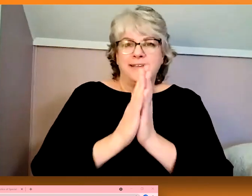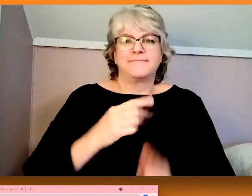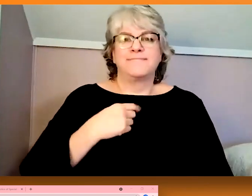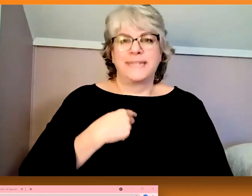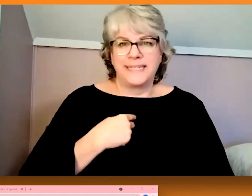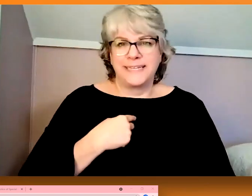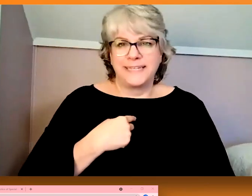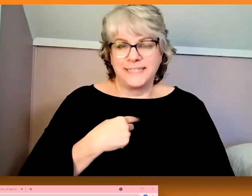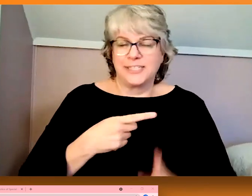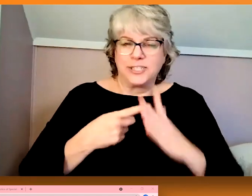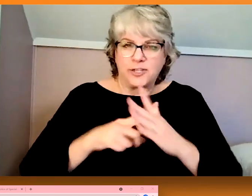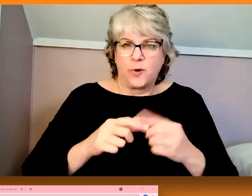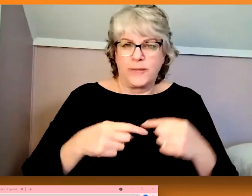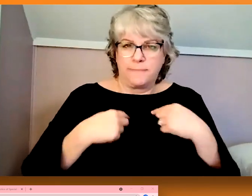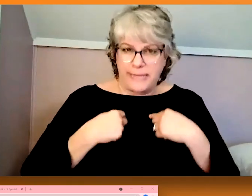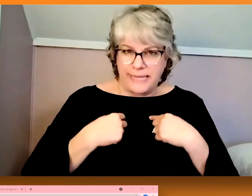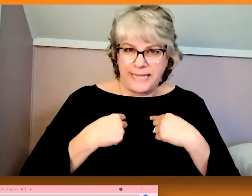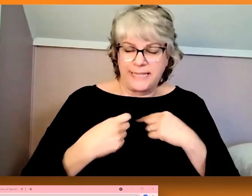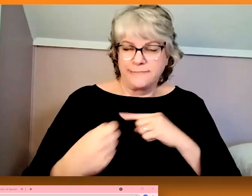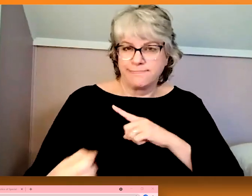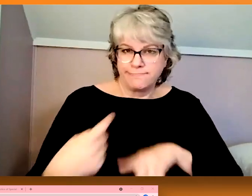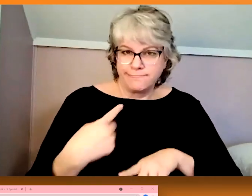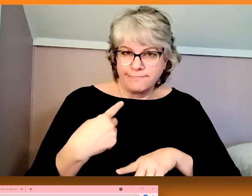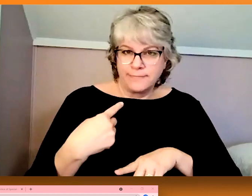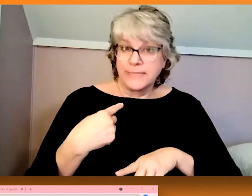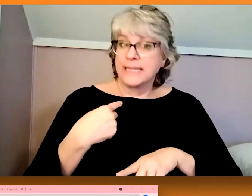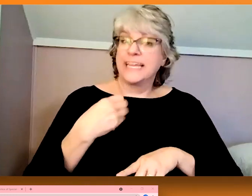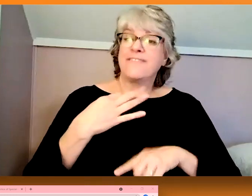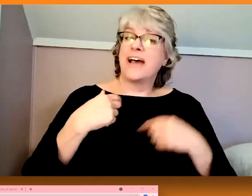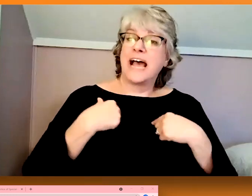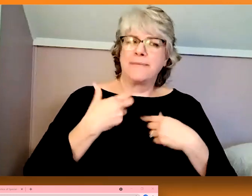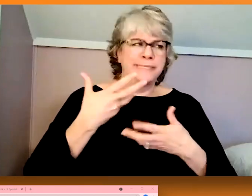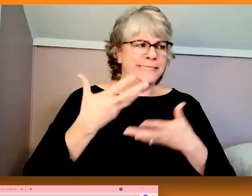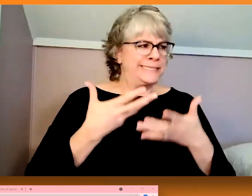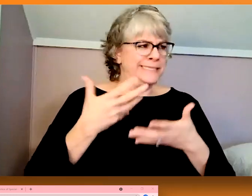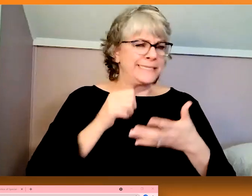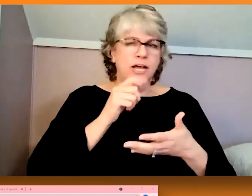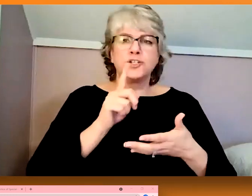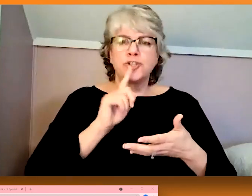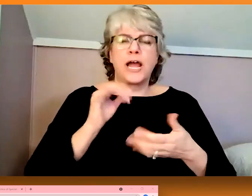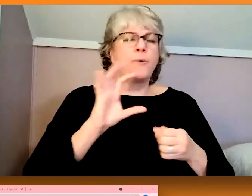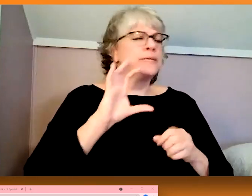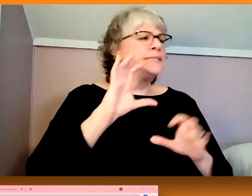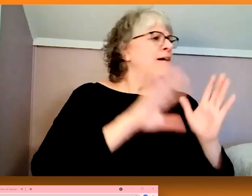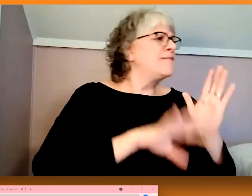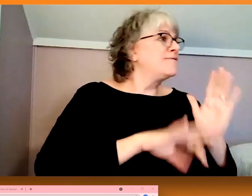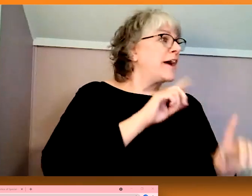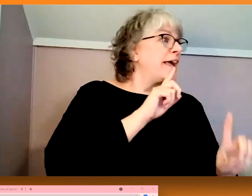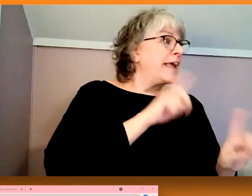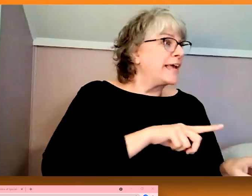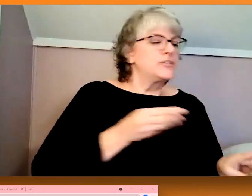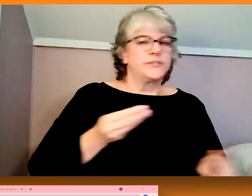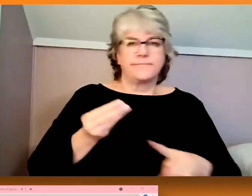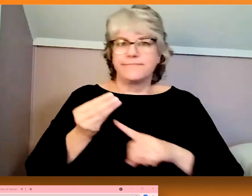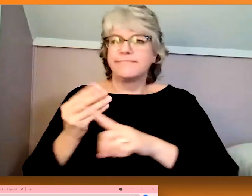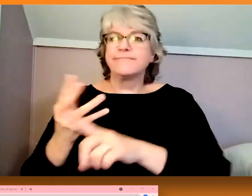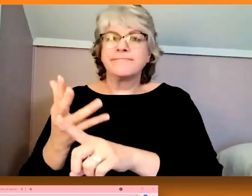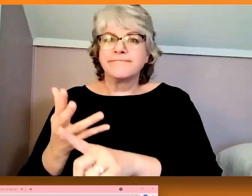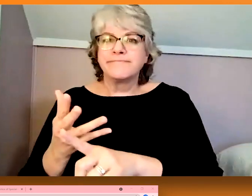because if I don't know the right direction to point you, I will go find out for you. So please, please reach out to me.